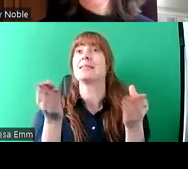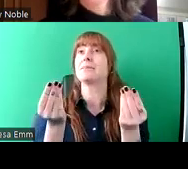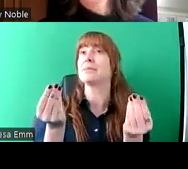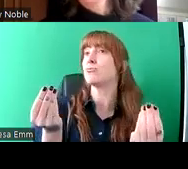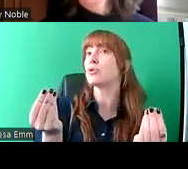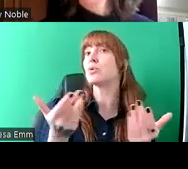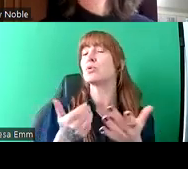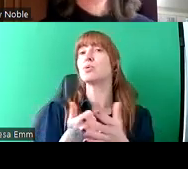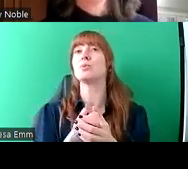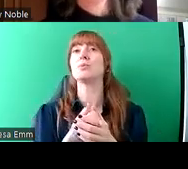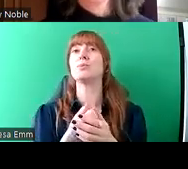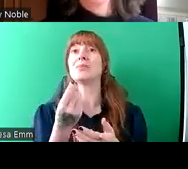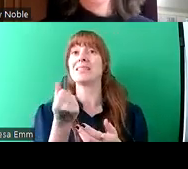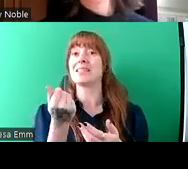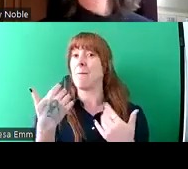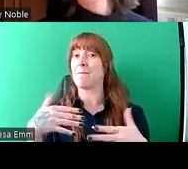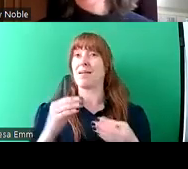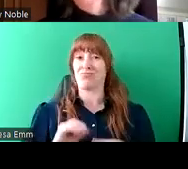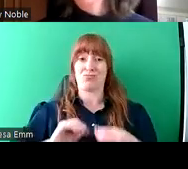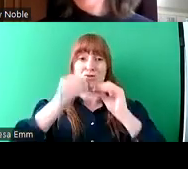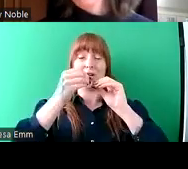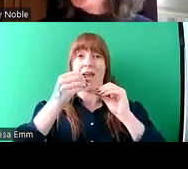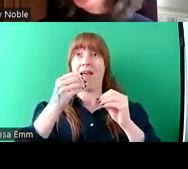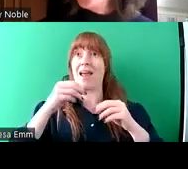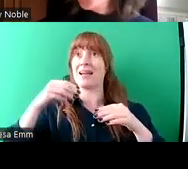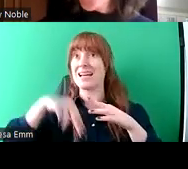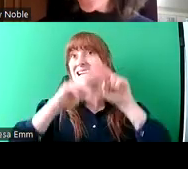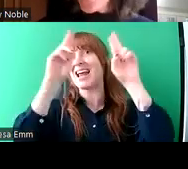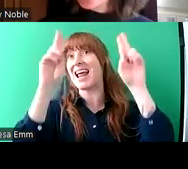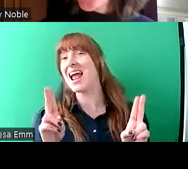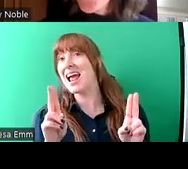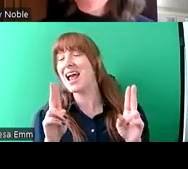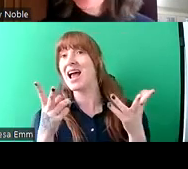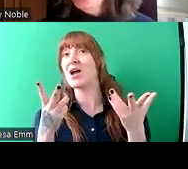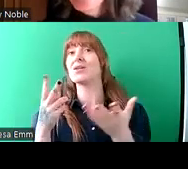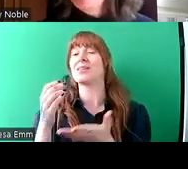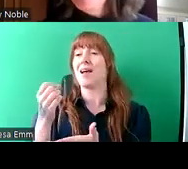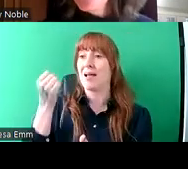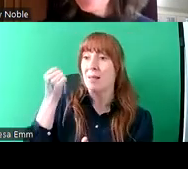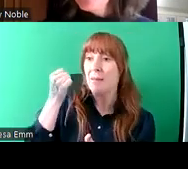some of which has been created in-house and as our budget and our staff grew, sometimes we've